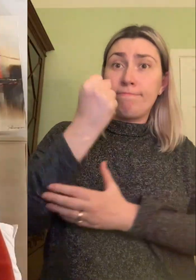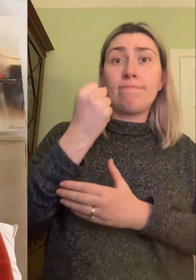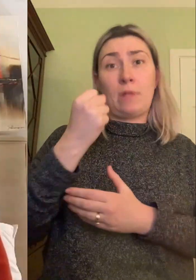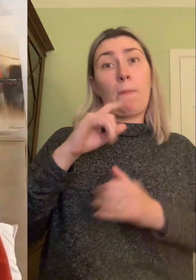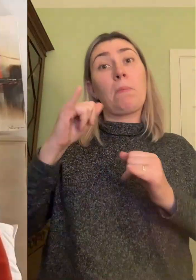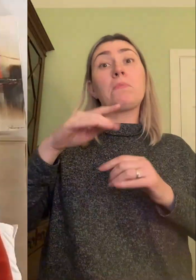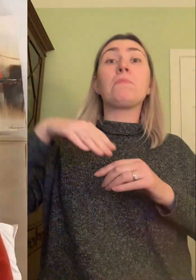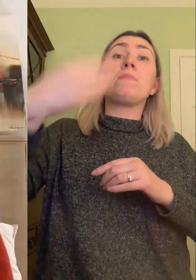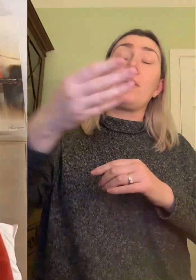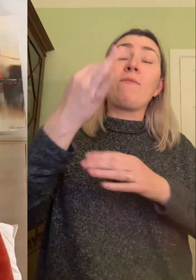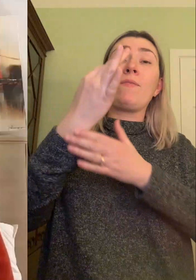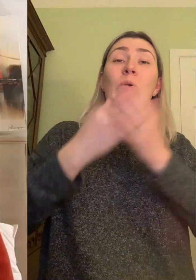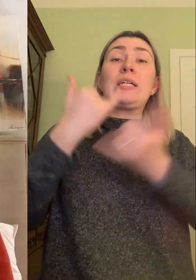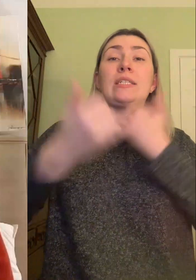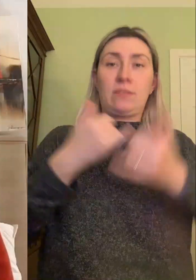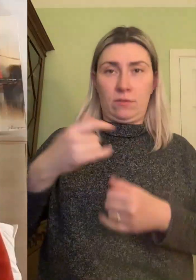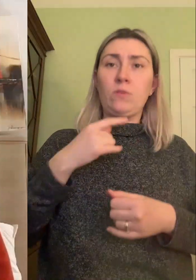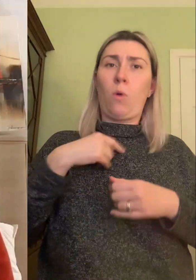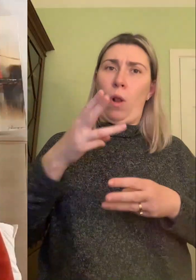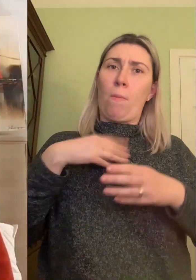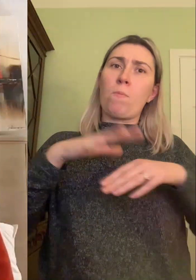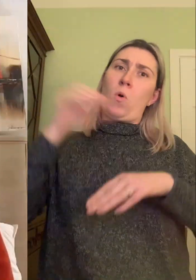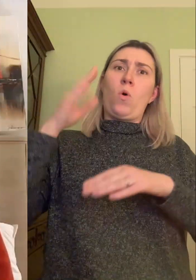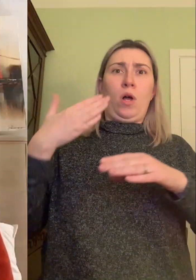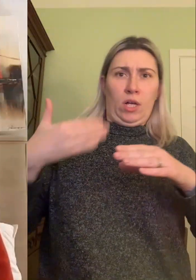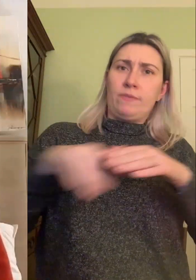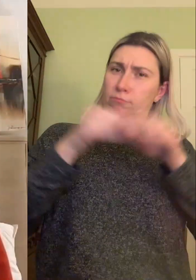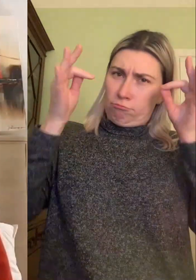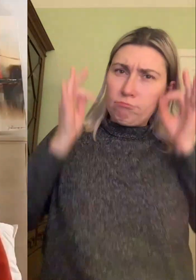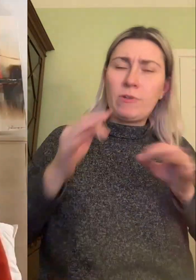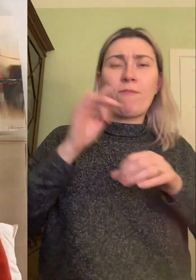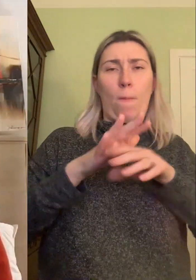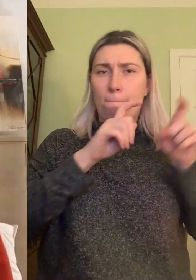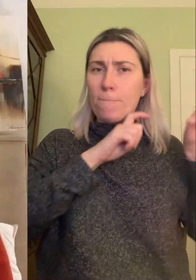I would certainly like to be more involved in politics on a more permanent level.